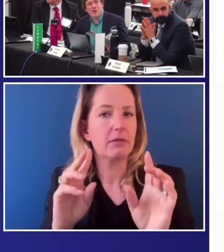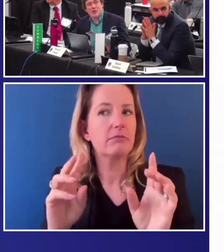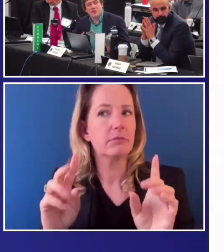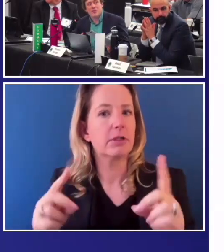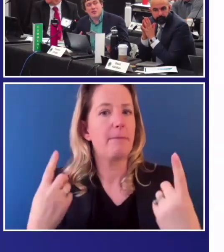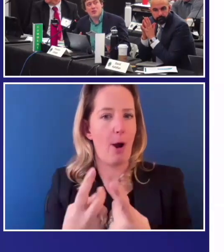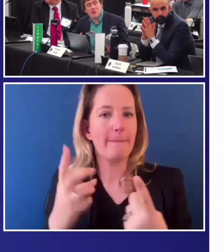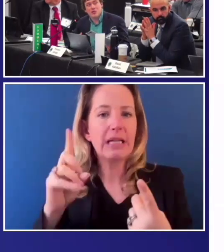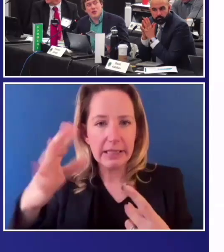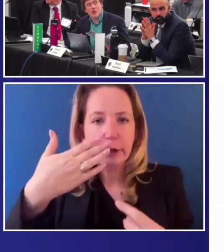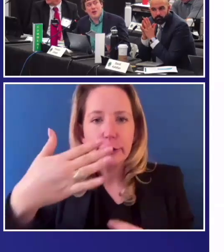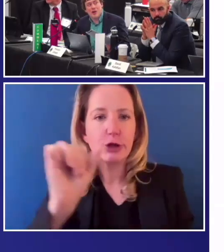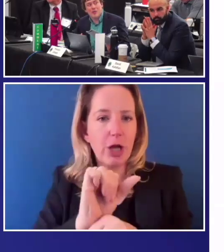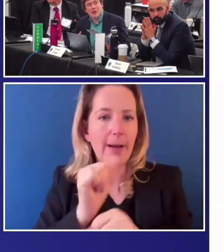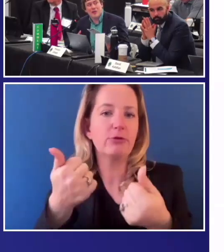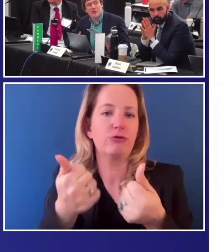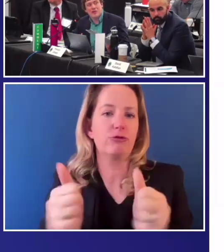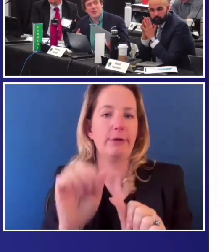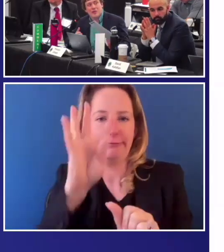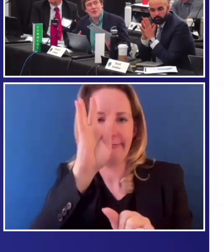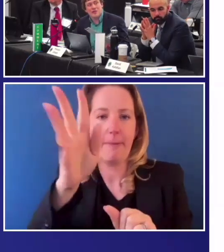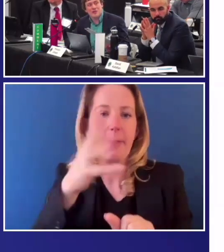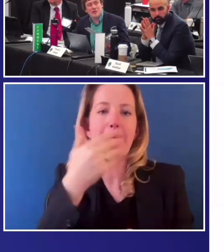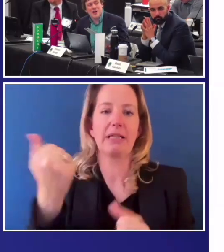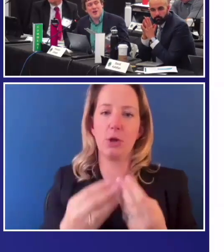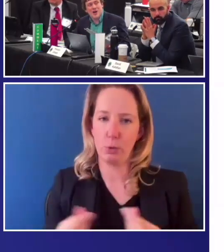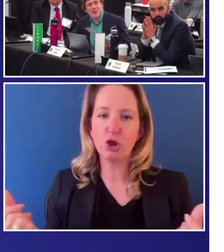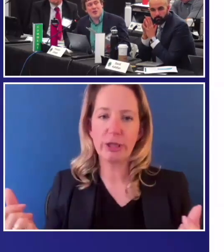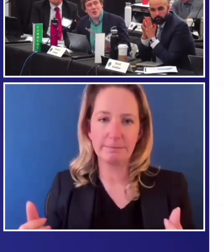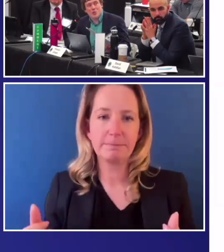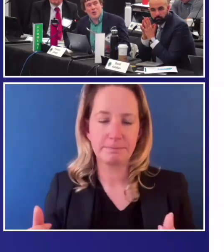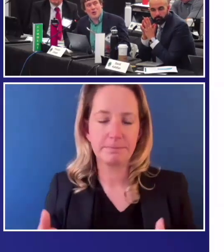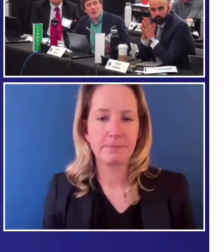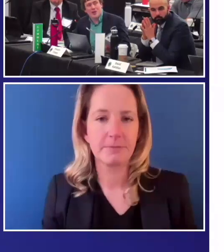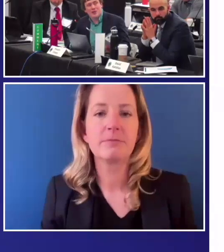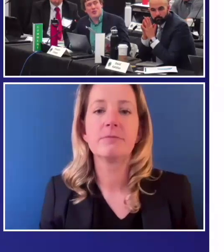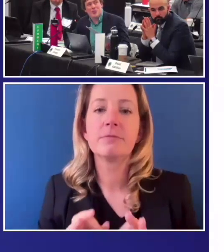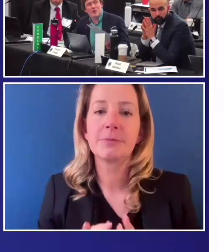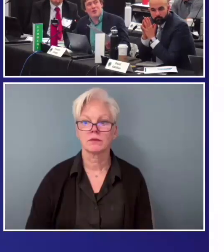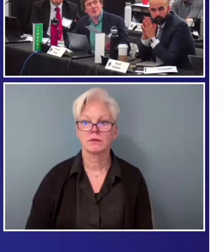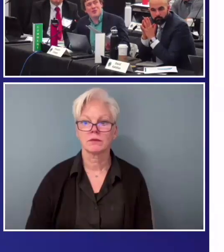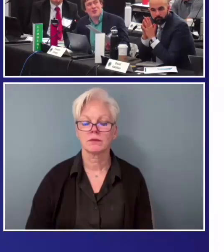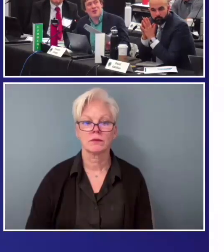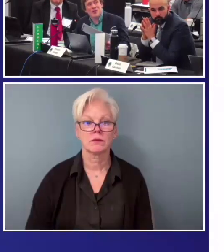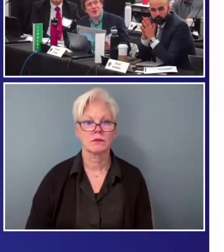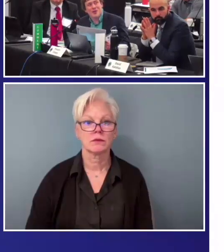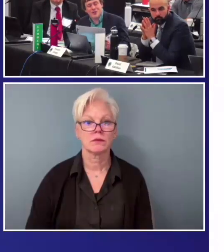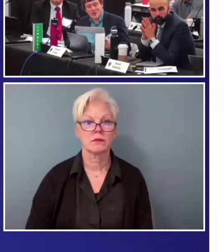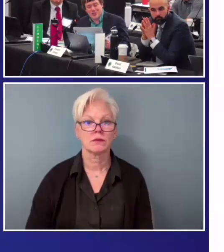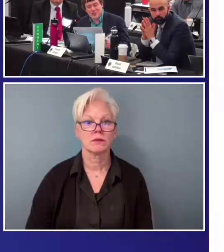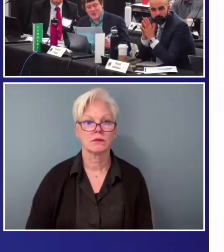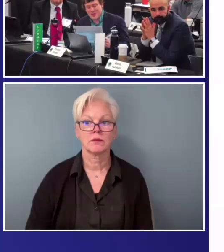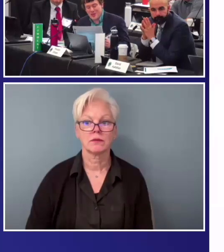the best solution here. And I think, you know, this is -- I'm not sure we're going to get to a better solution on aggregation than this.